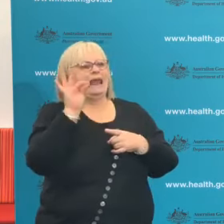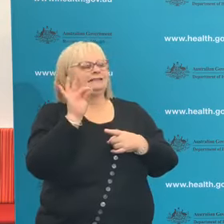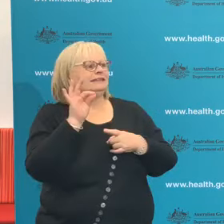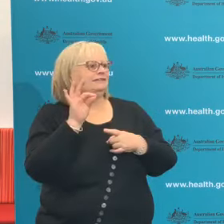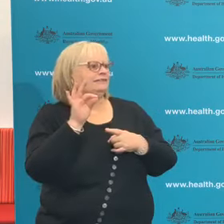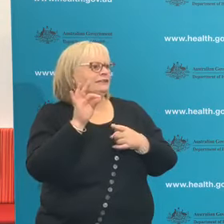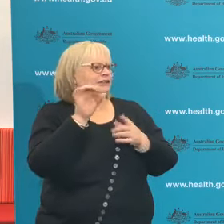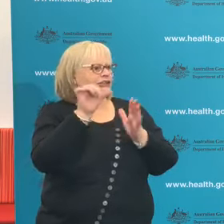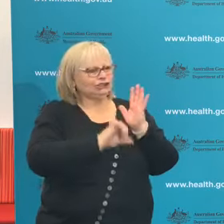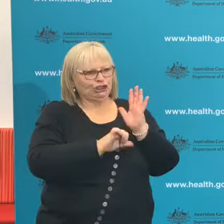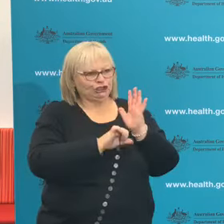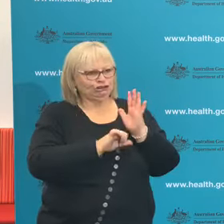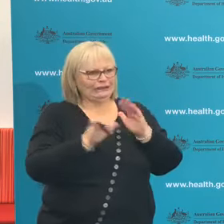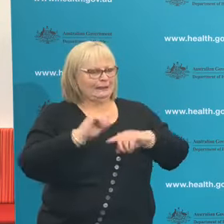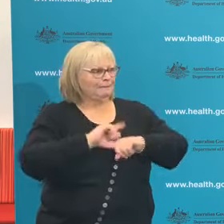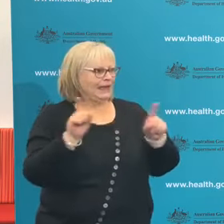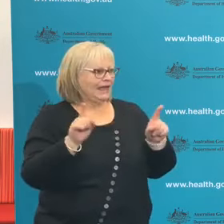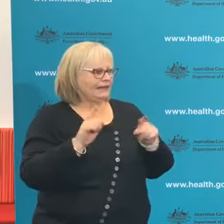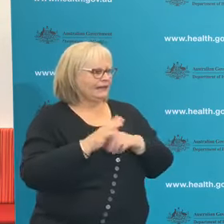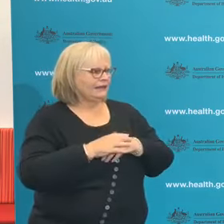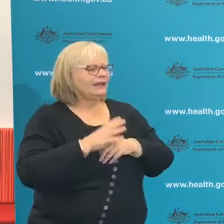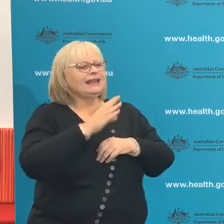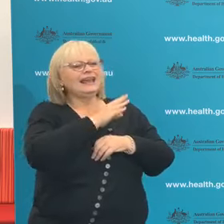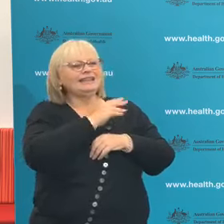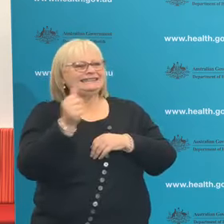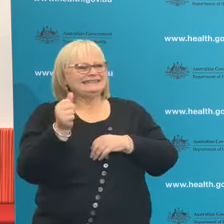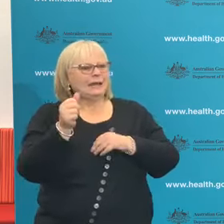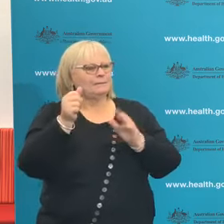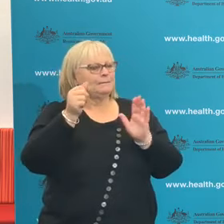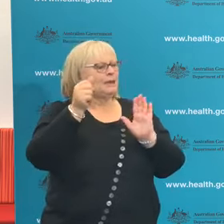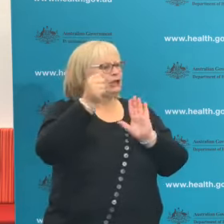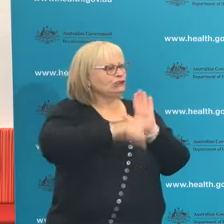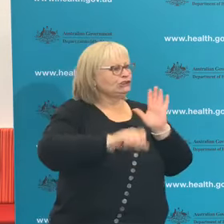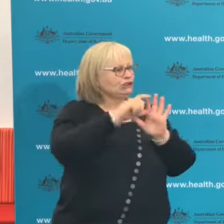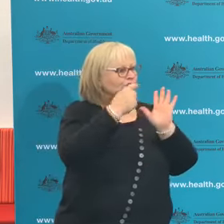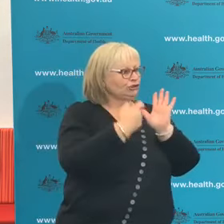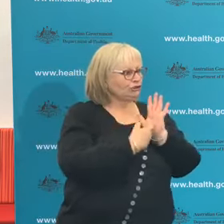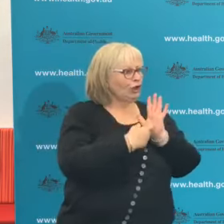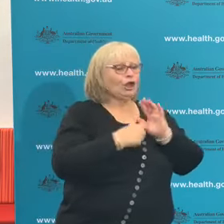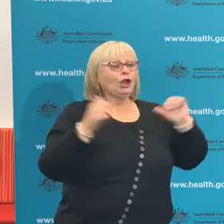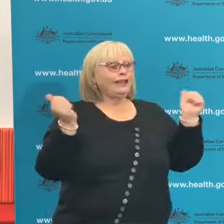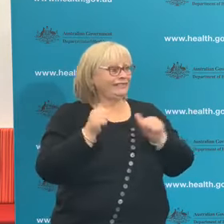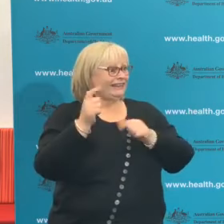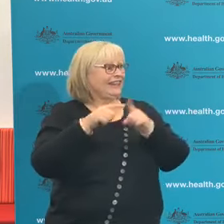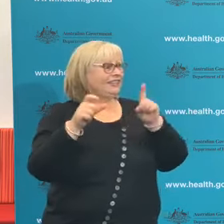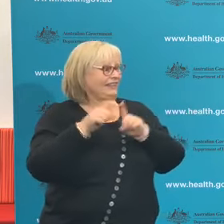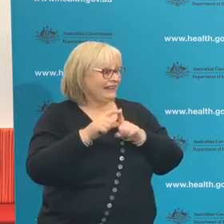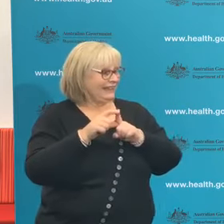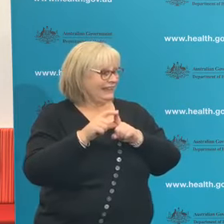in the medical community about surgeons who appear to have conducted operations that appear